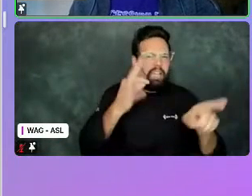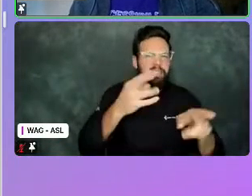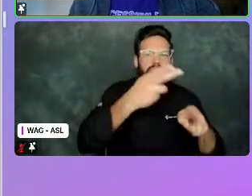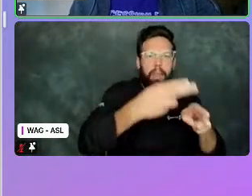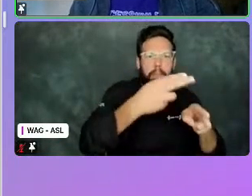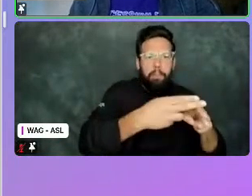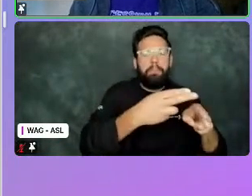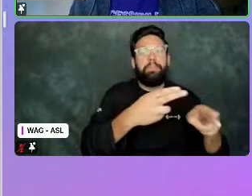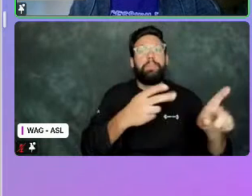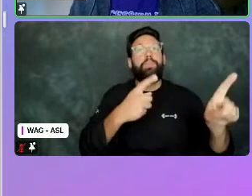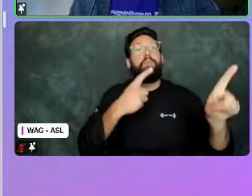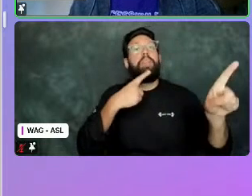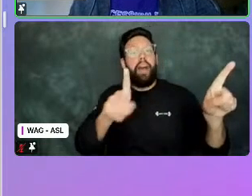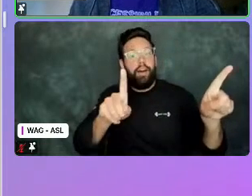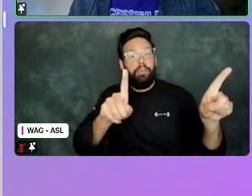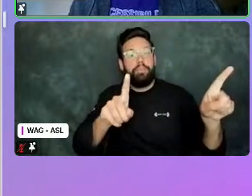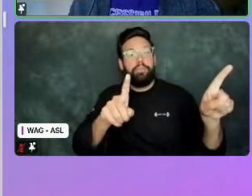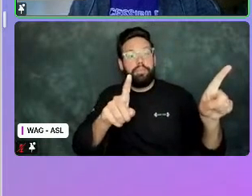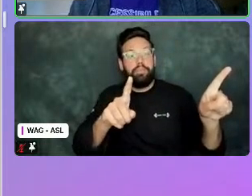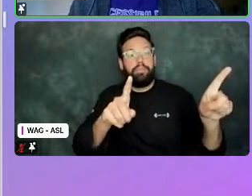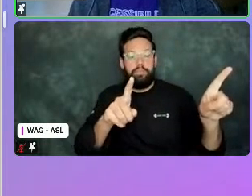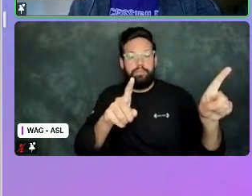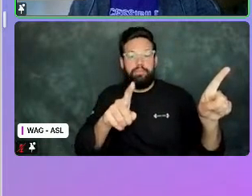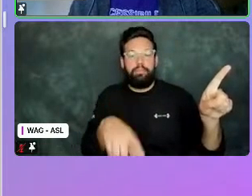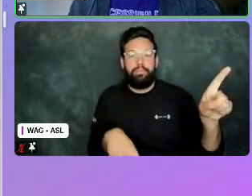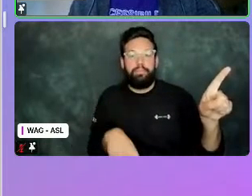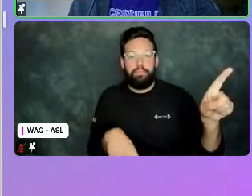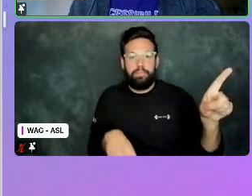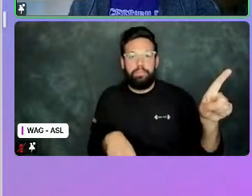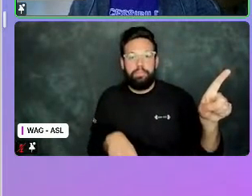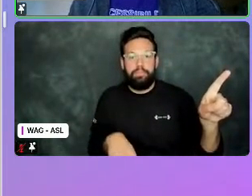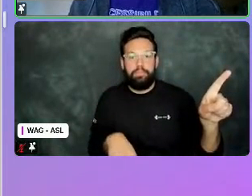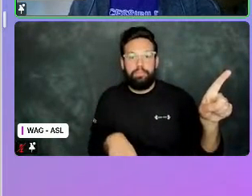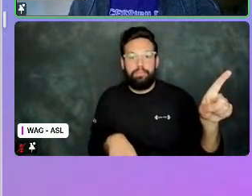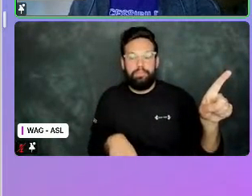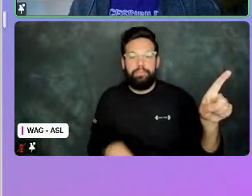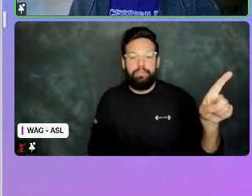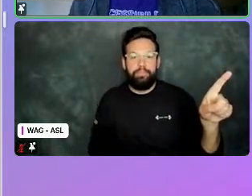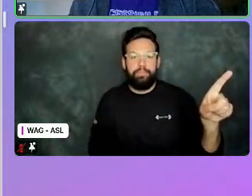announced please fill out this field. So it announced the